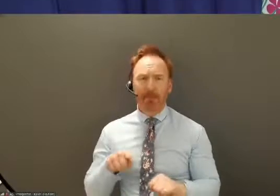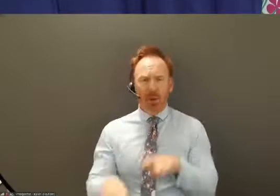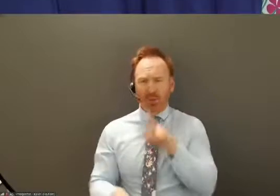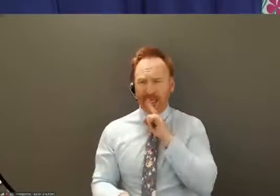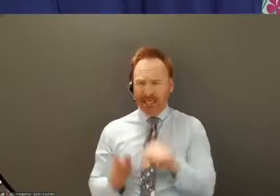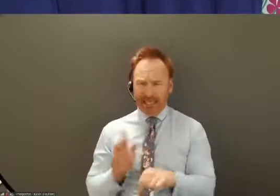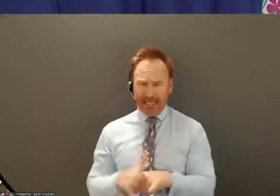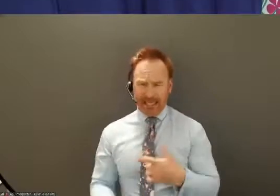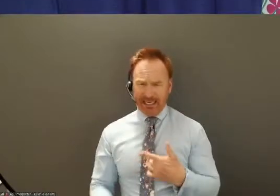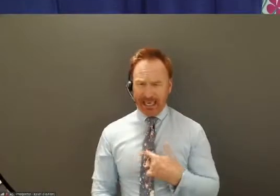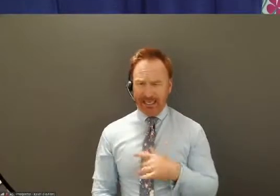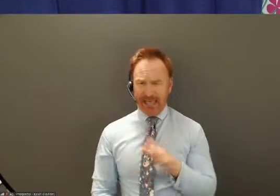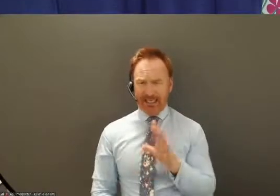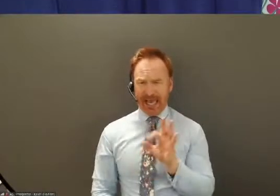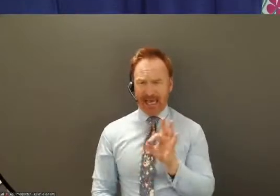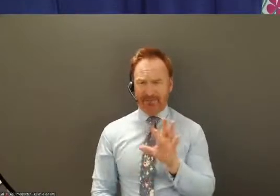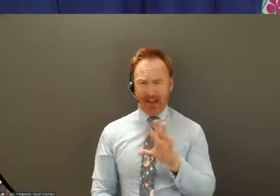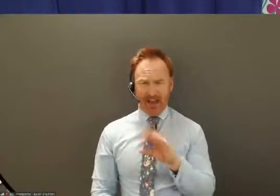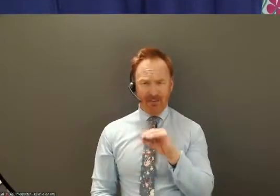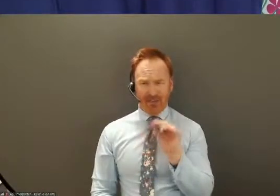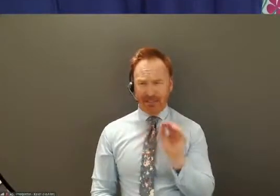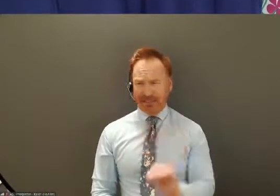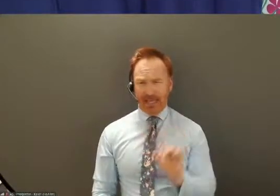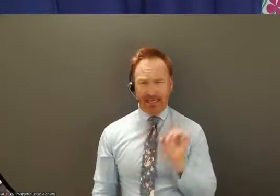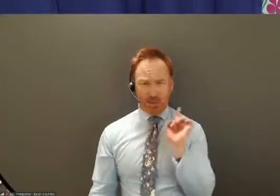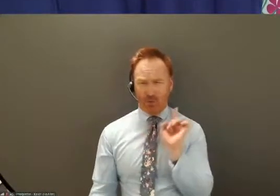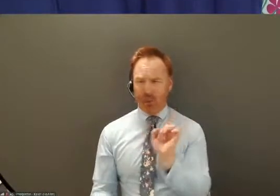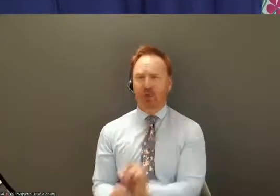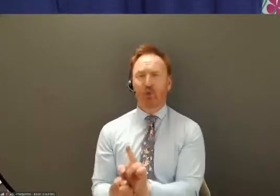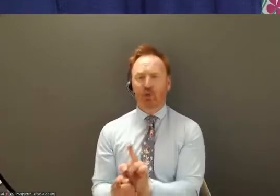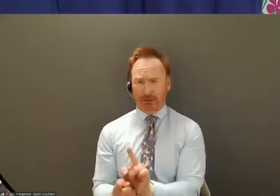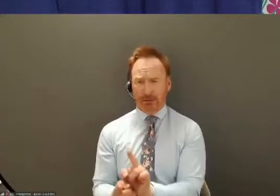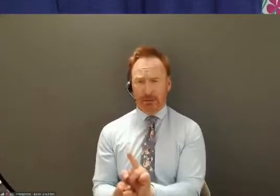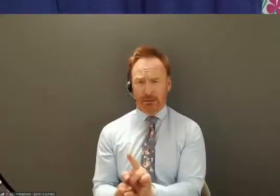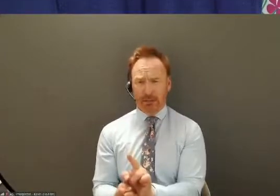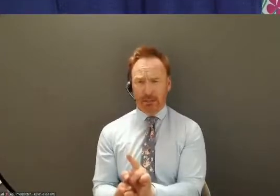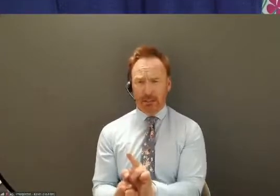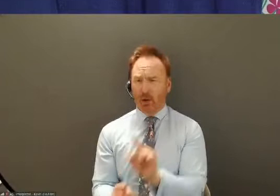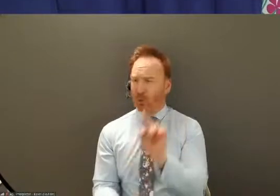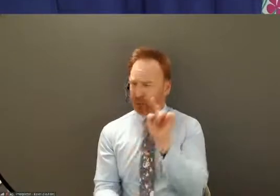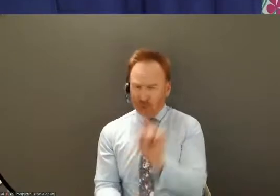I know there was a little -- there was a little -- on June